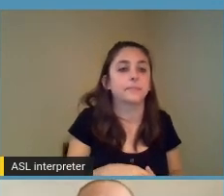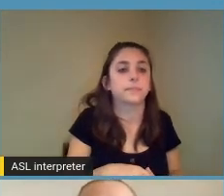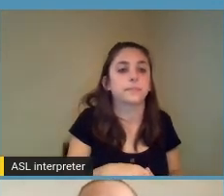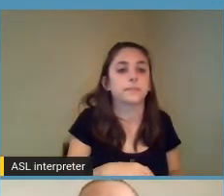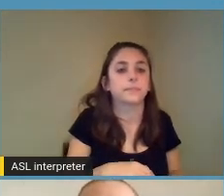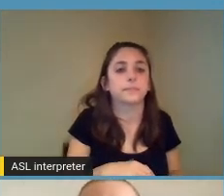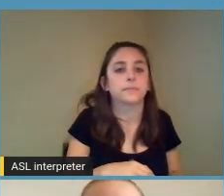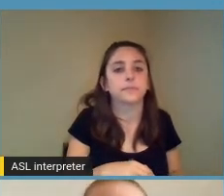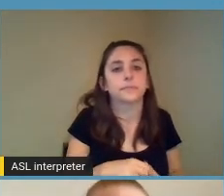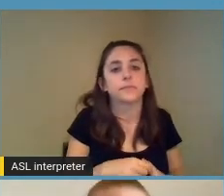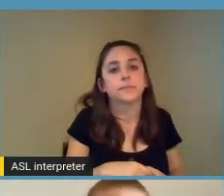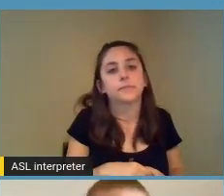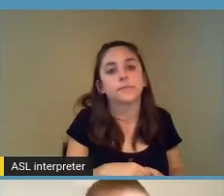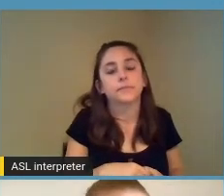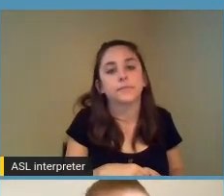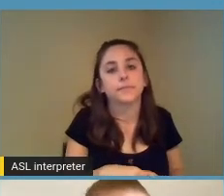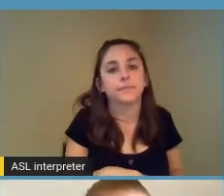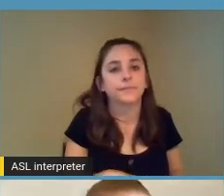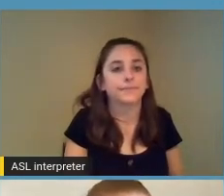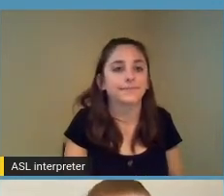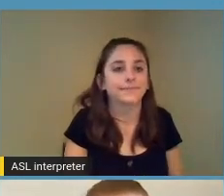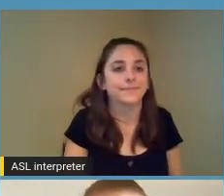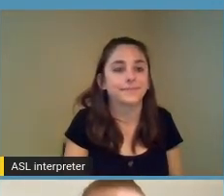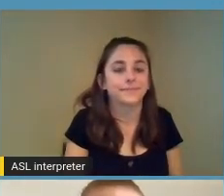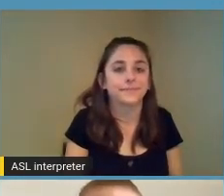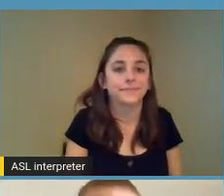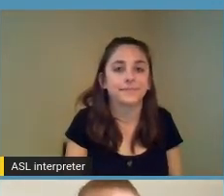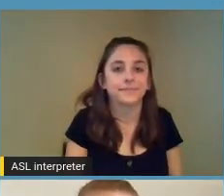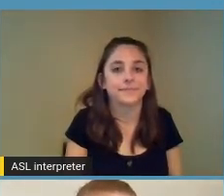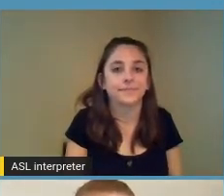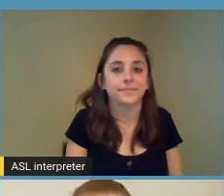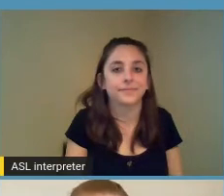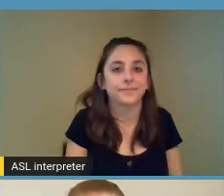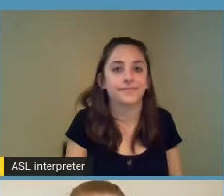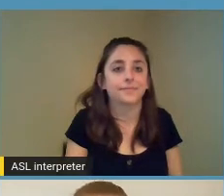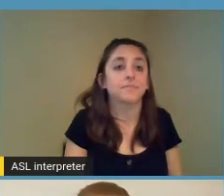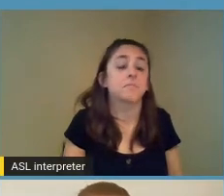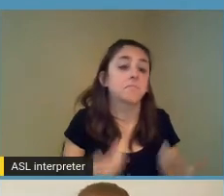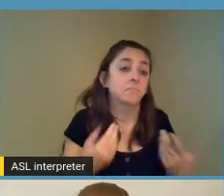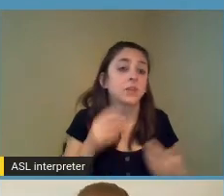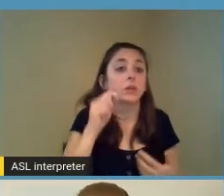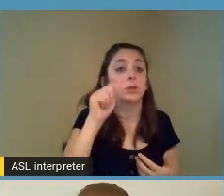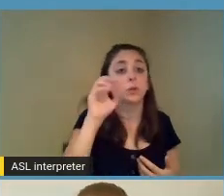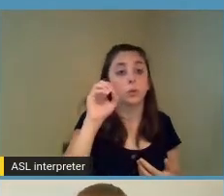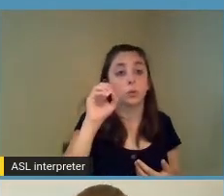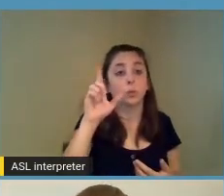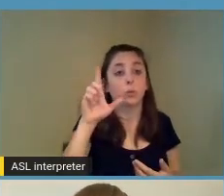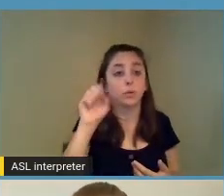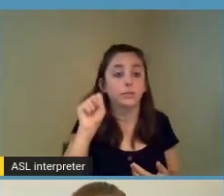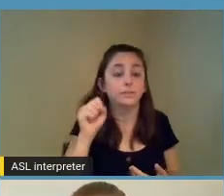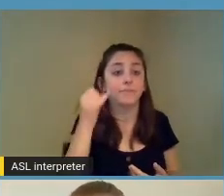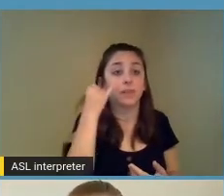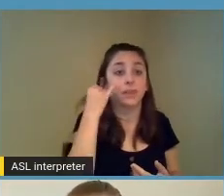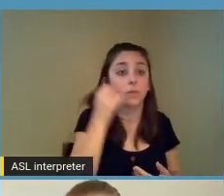Okay. So those are some tools and if you have questions about those make sure to put those